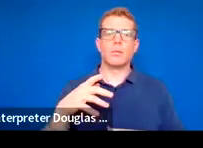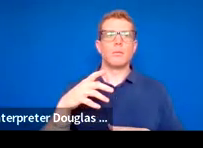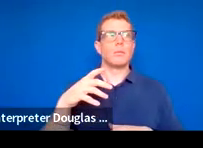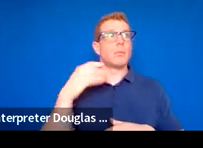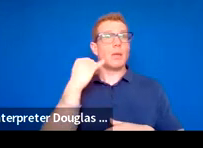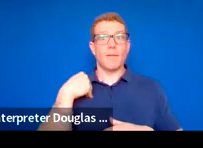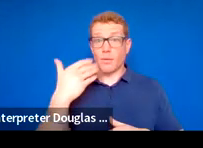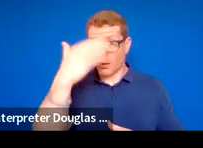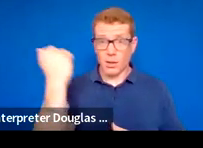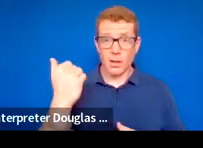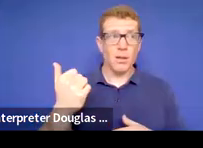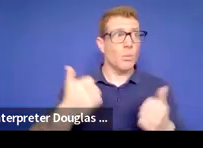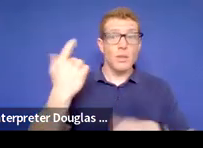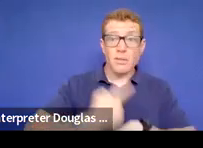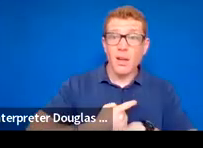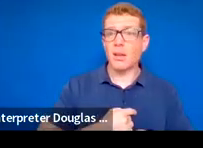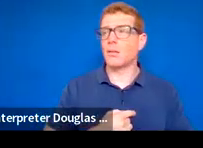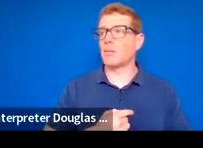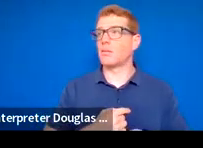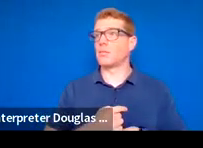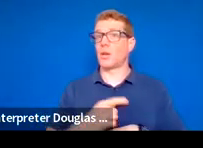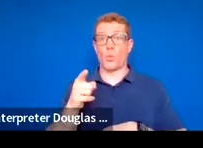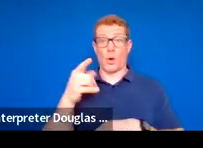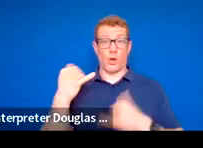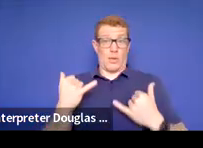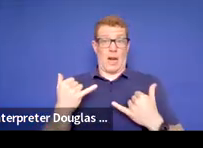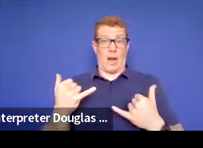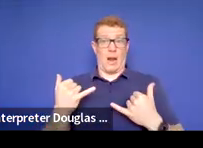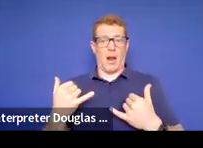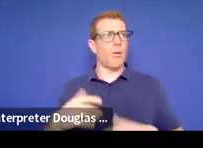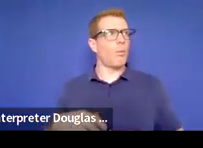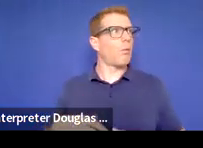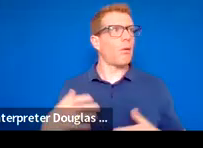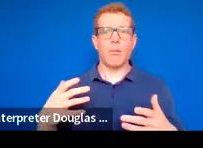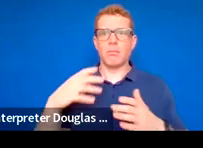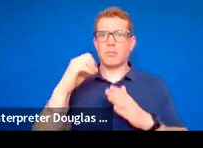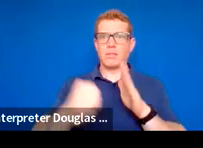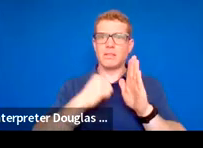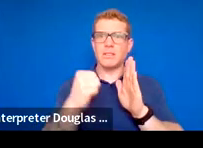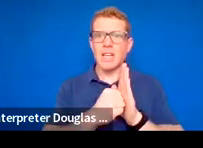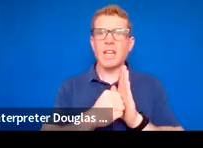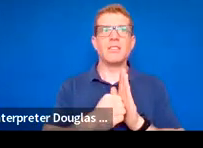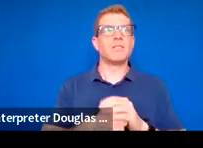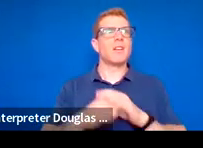It is the seasons. the passage of time time just you don't even know It's the afternoon.